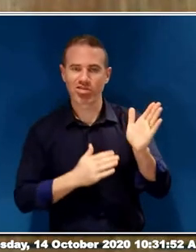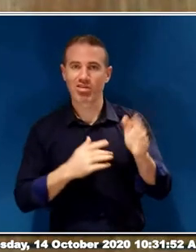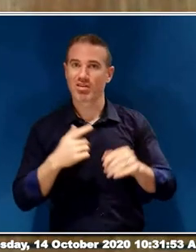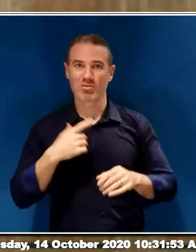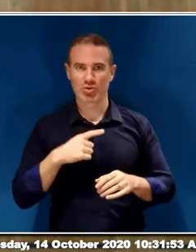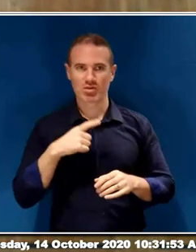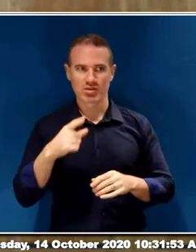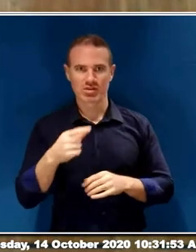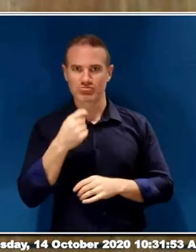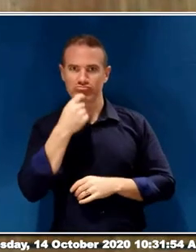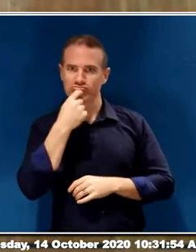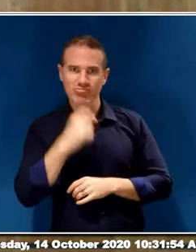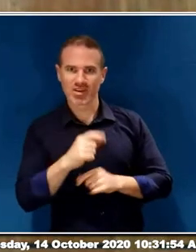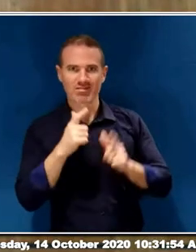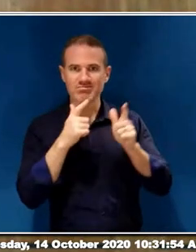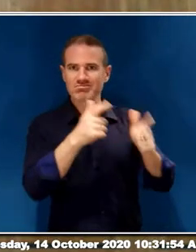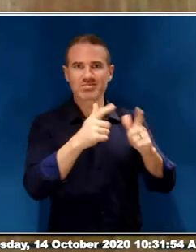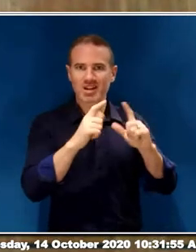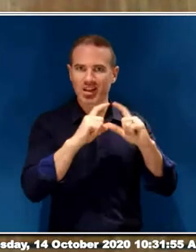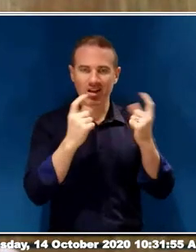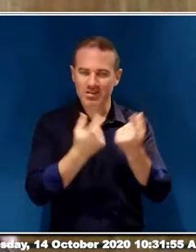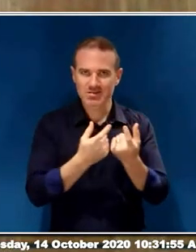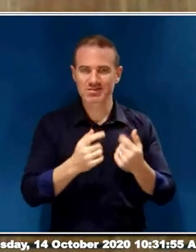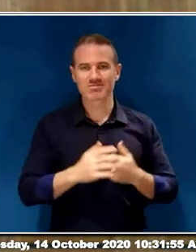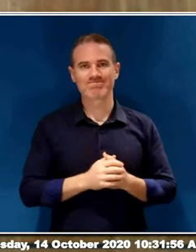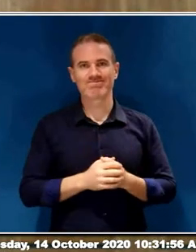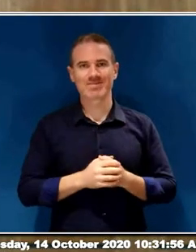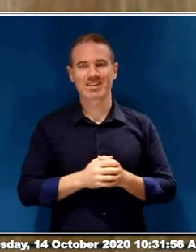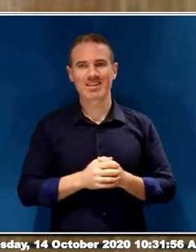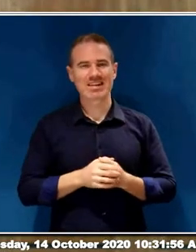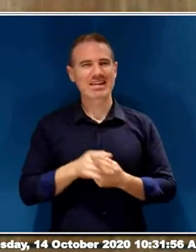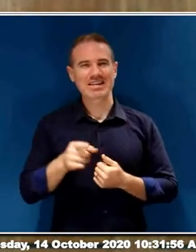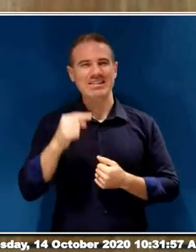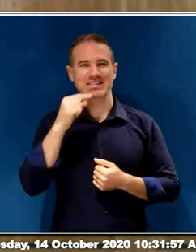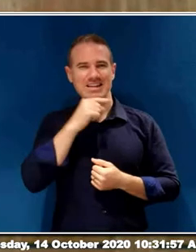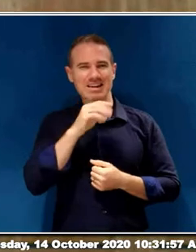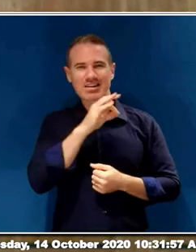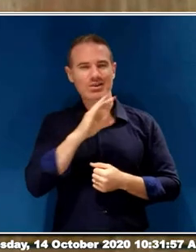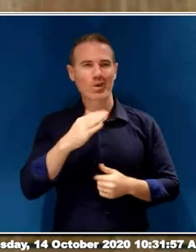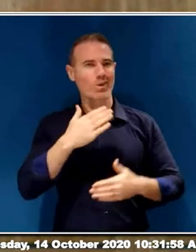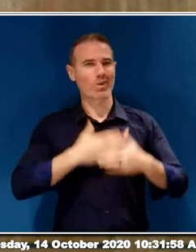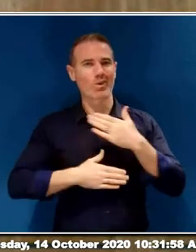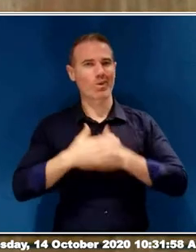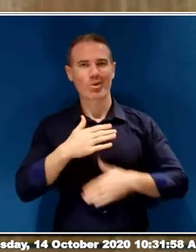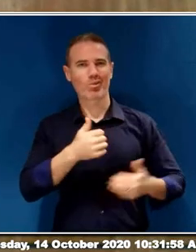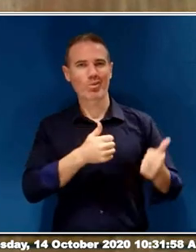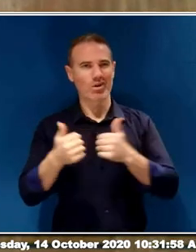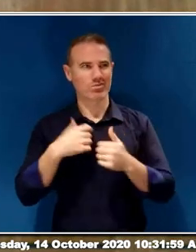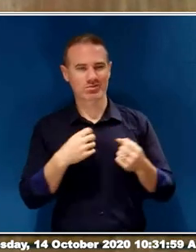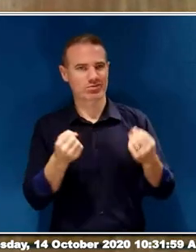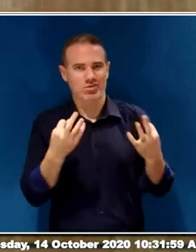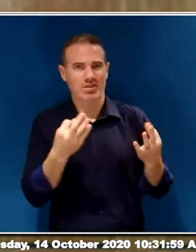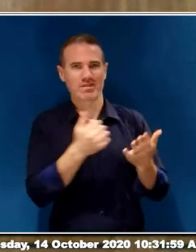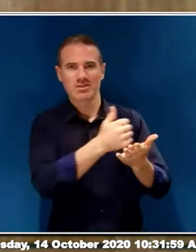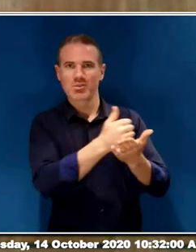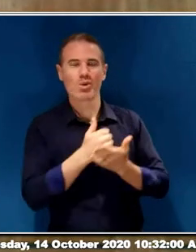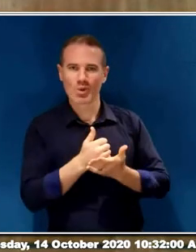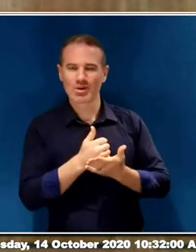He wasn't coping because he wasn't getting the support that he needed, and he began fleeing from classrooms.